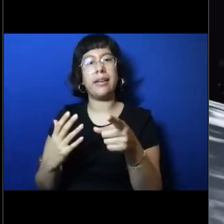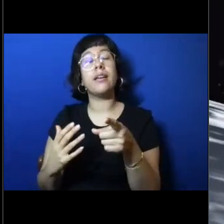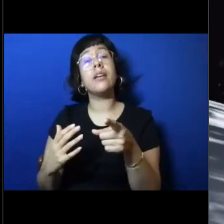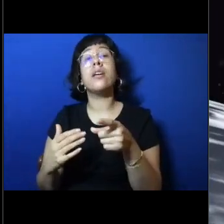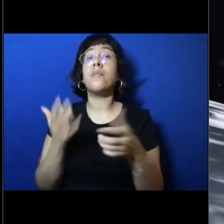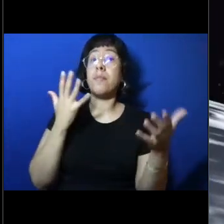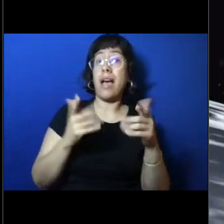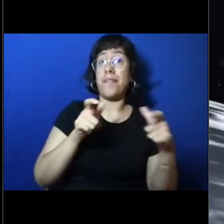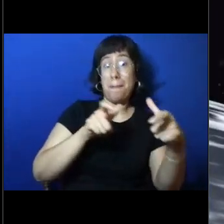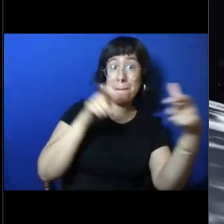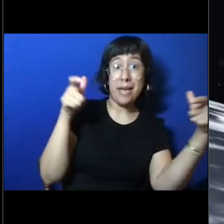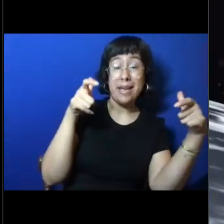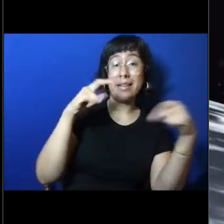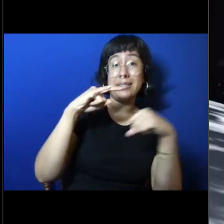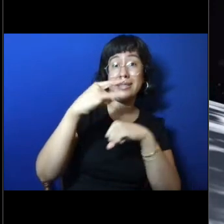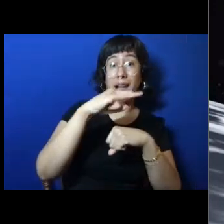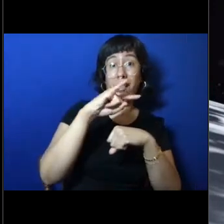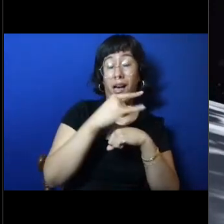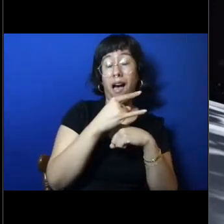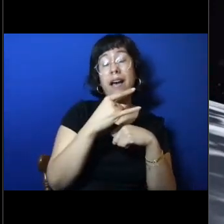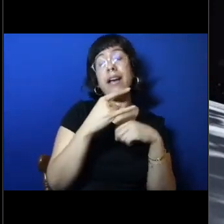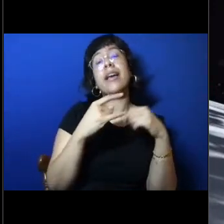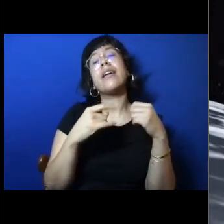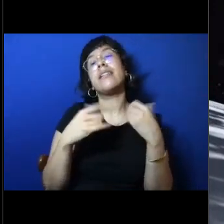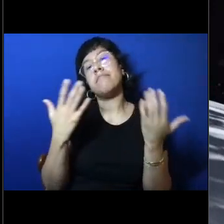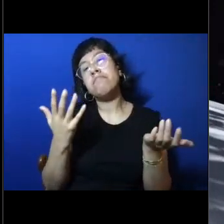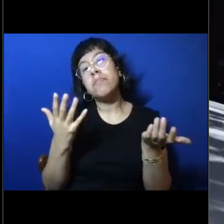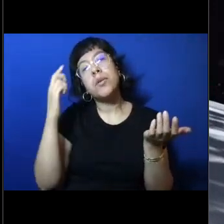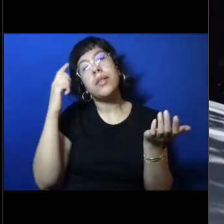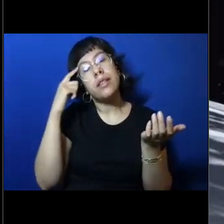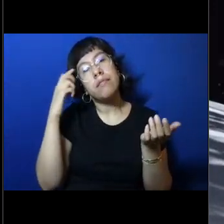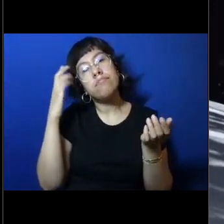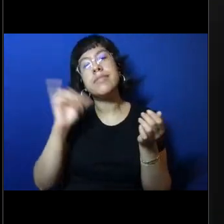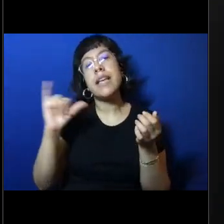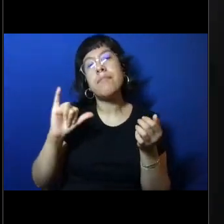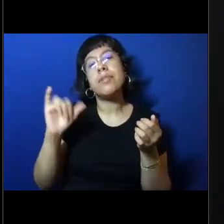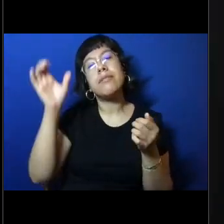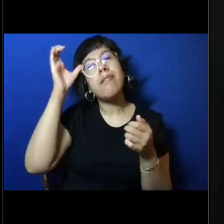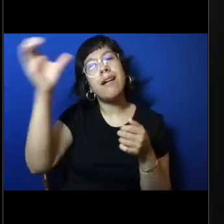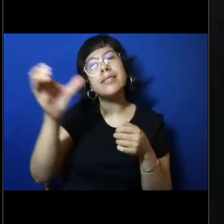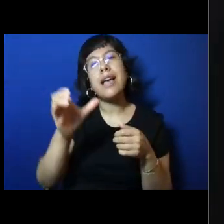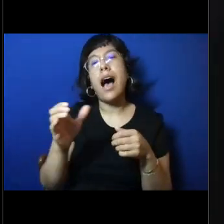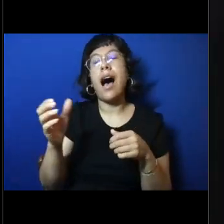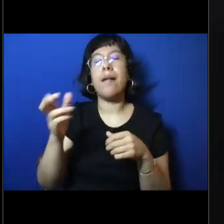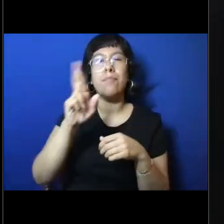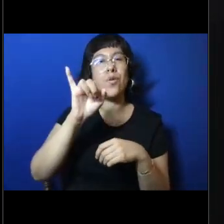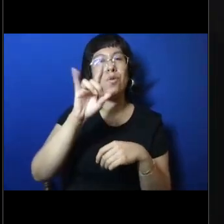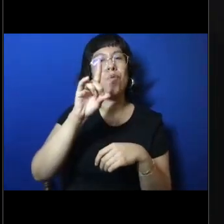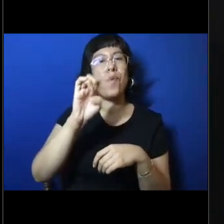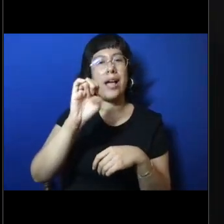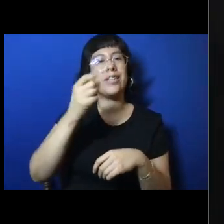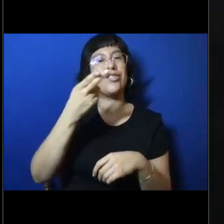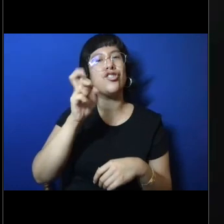and you might hitch a ride. We call it like our ride chair, literally. And then we will eject these satellites at the appropriate time.